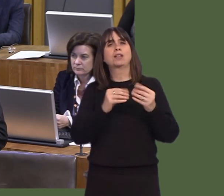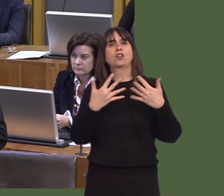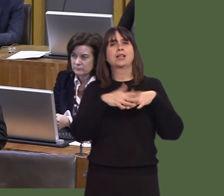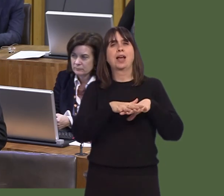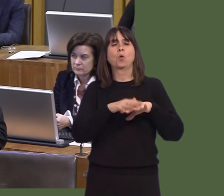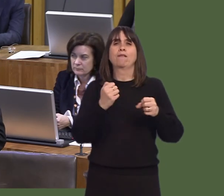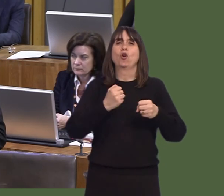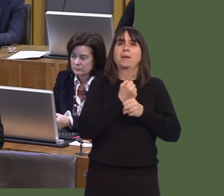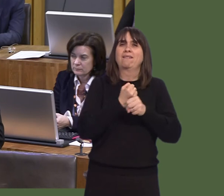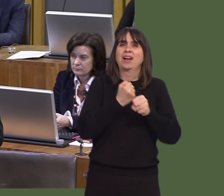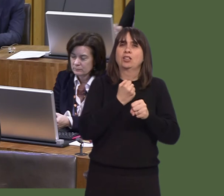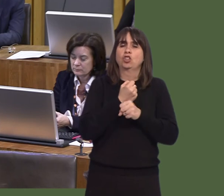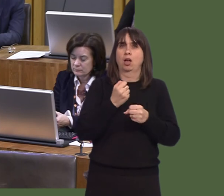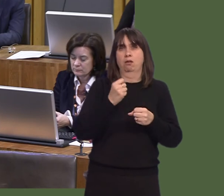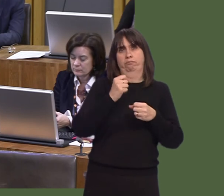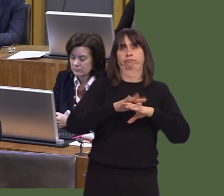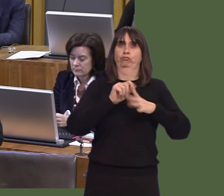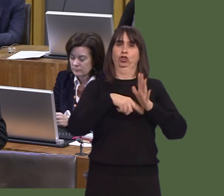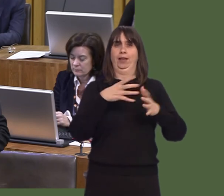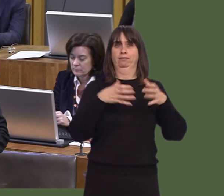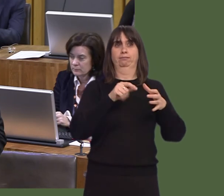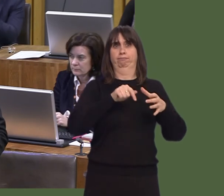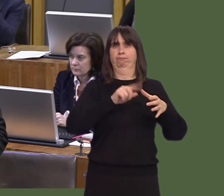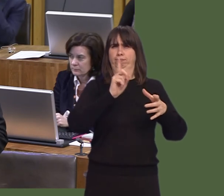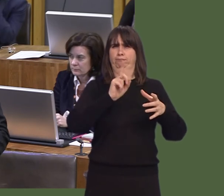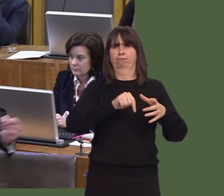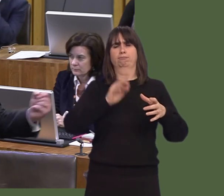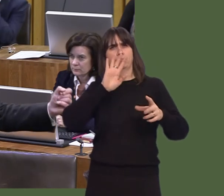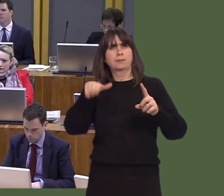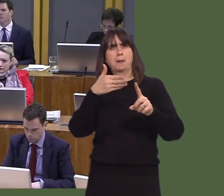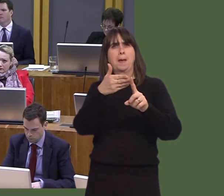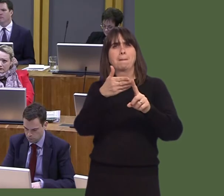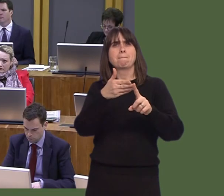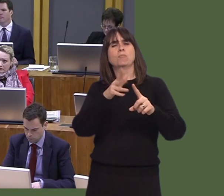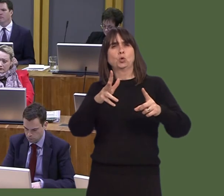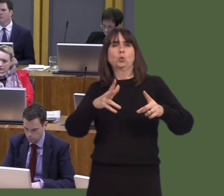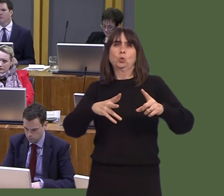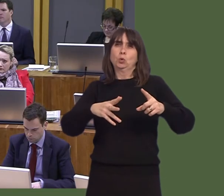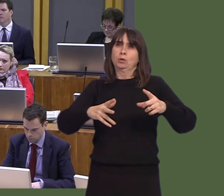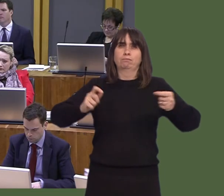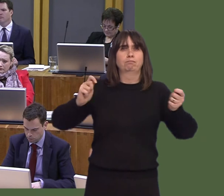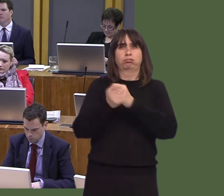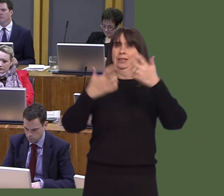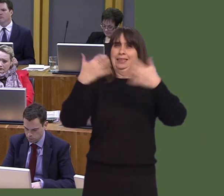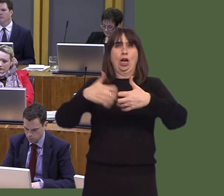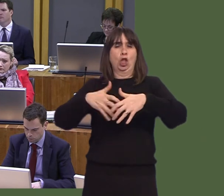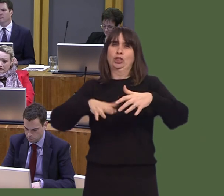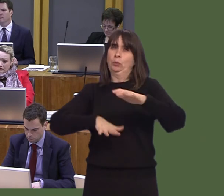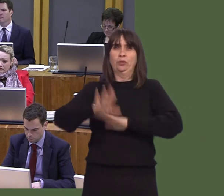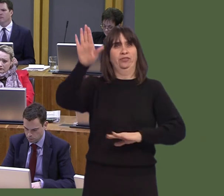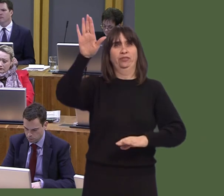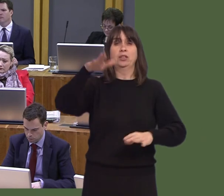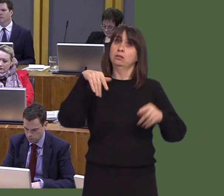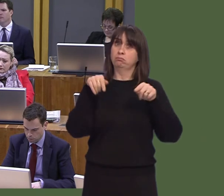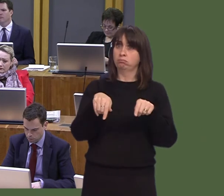where we were ahead of the game and others are following.